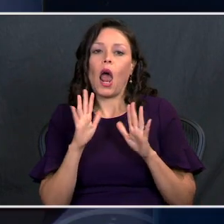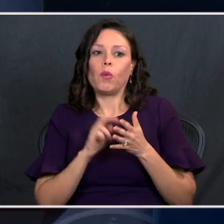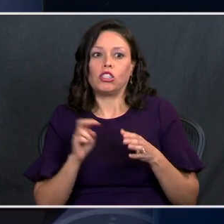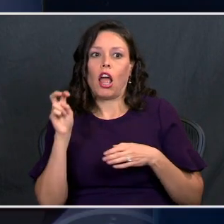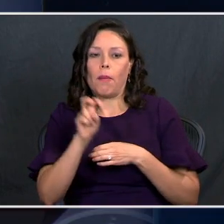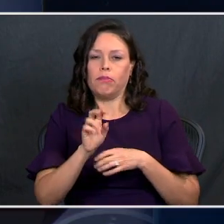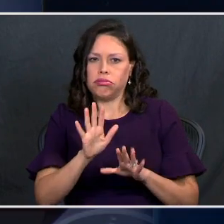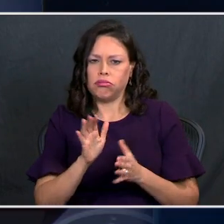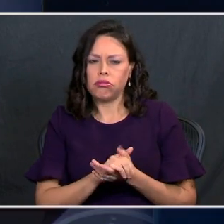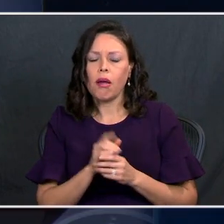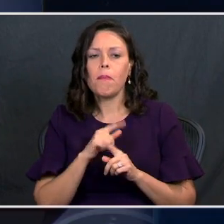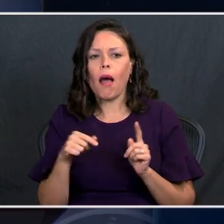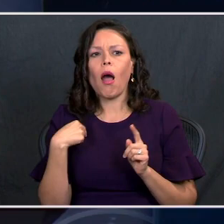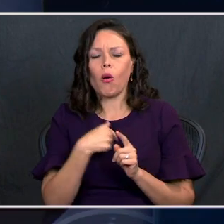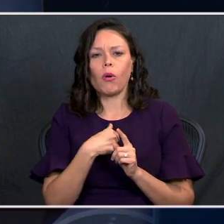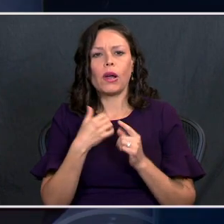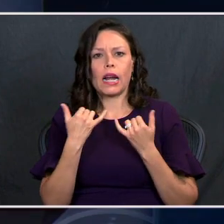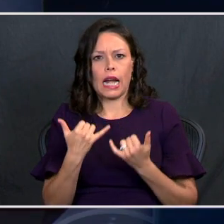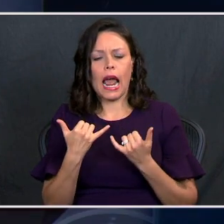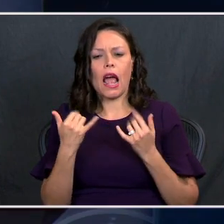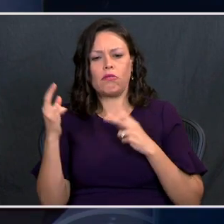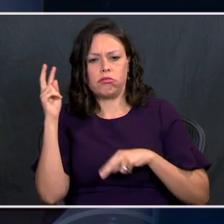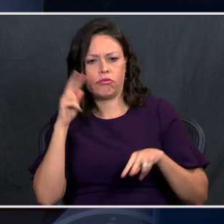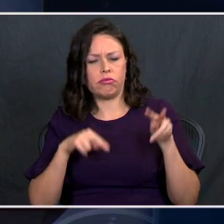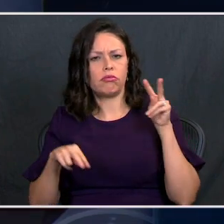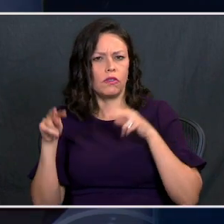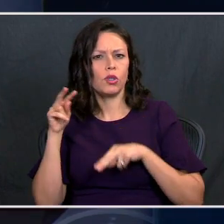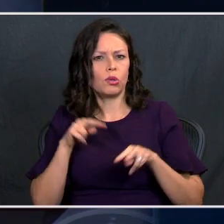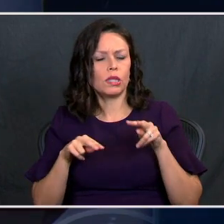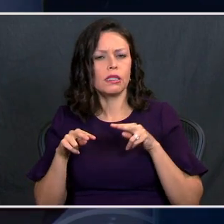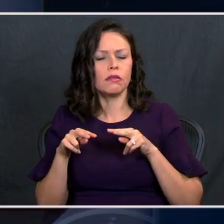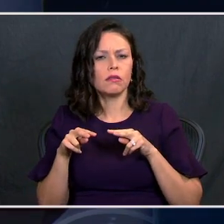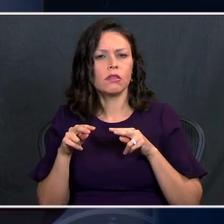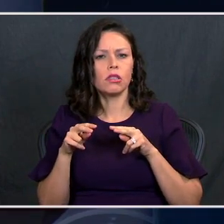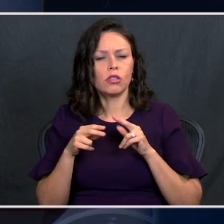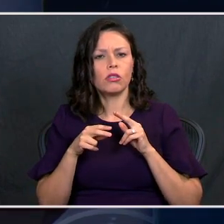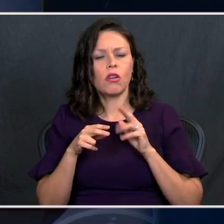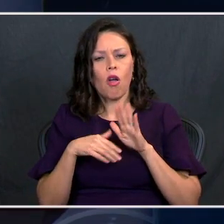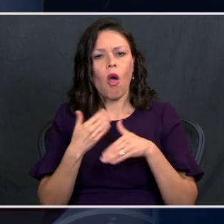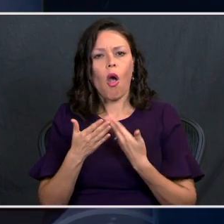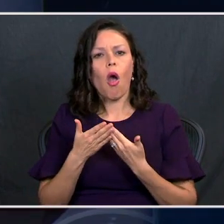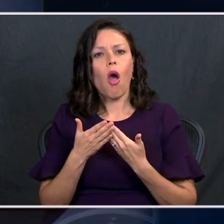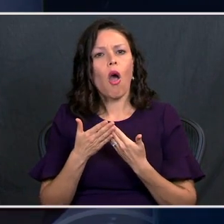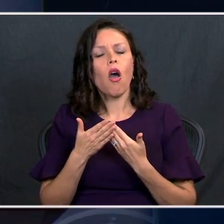but certainly we're taking an overarching look at all of our -- all of it.